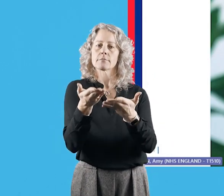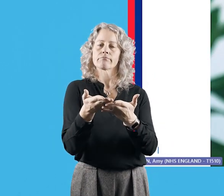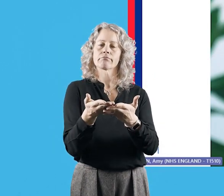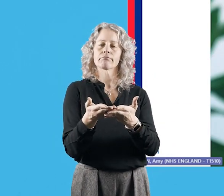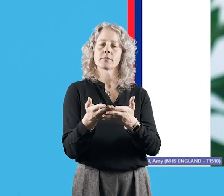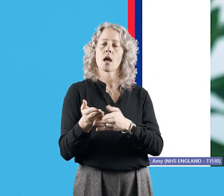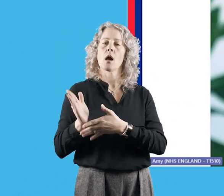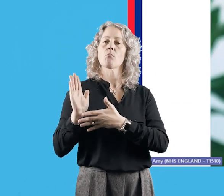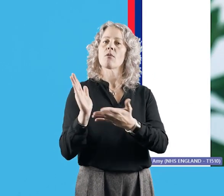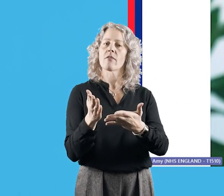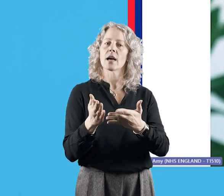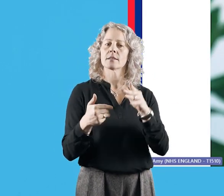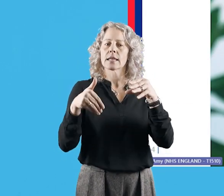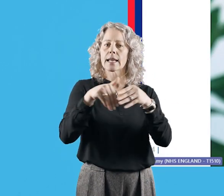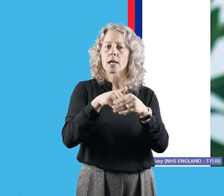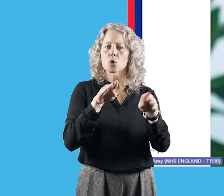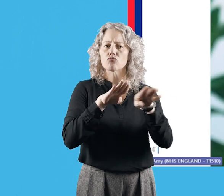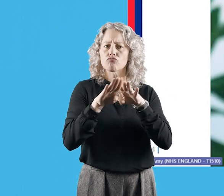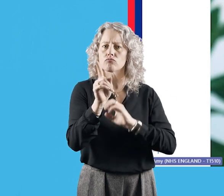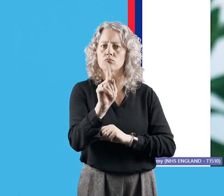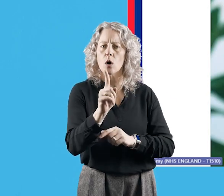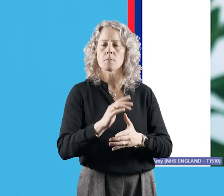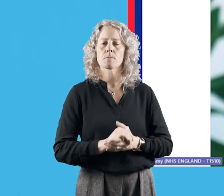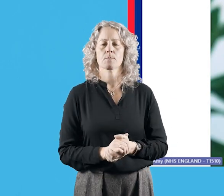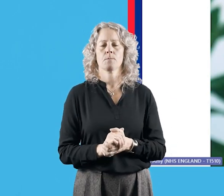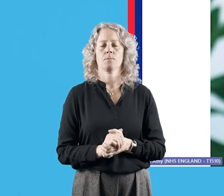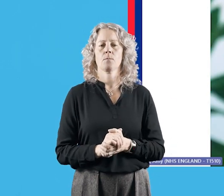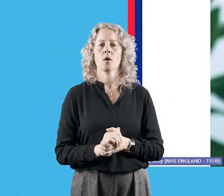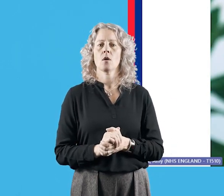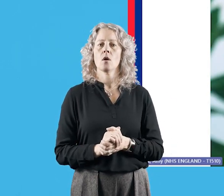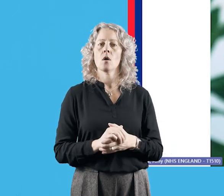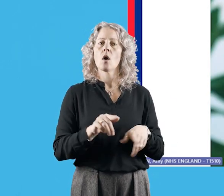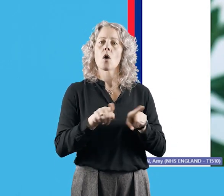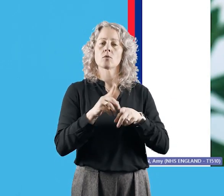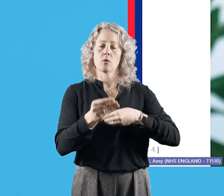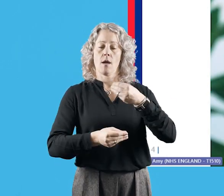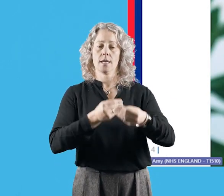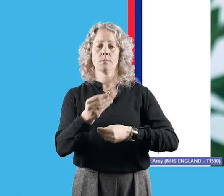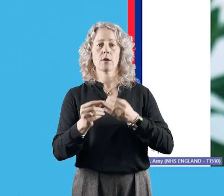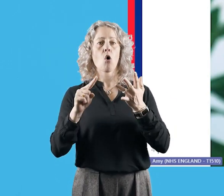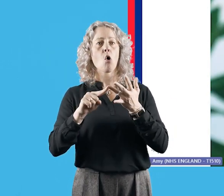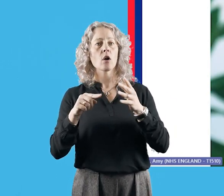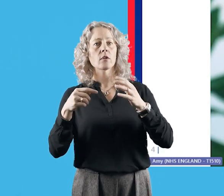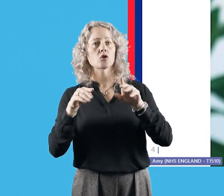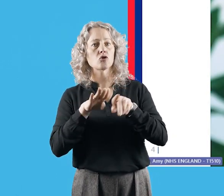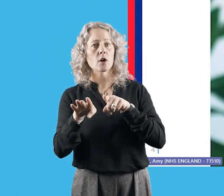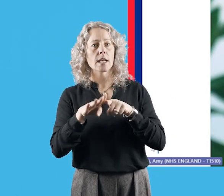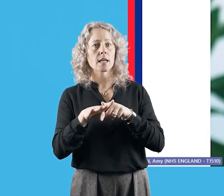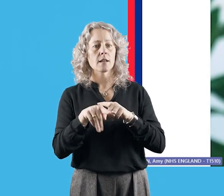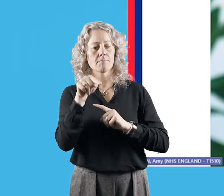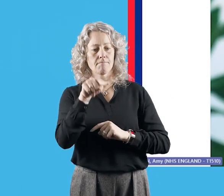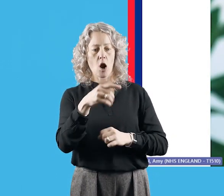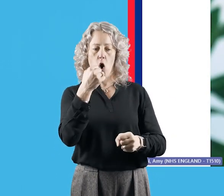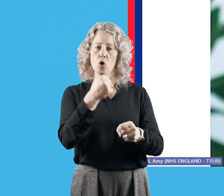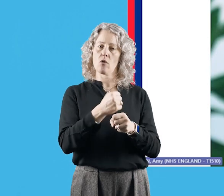should include and how it should be delivered. It also sets out that Oliver's training is the government's recommended package.